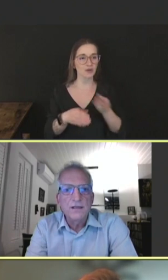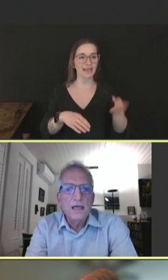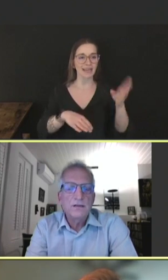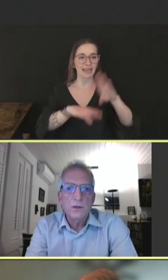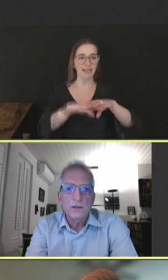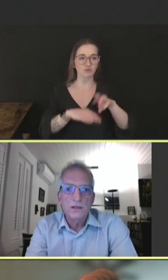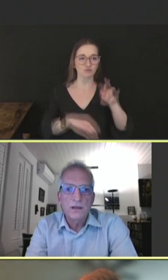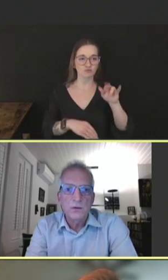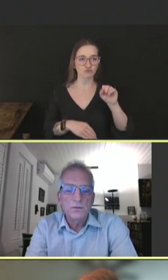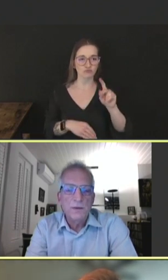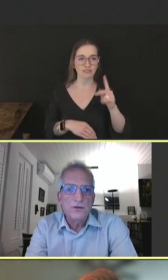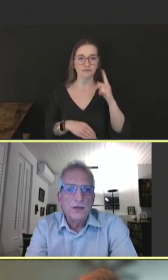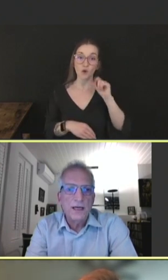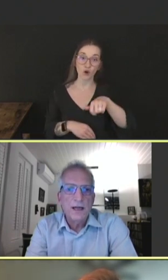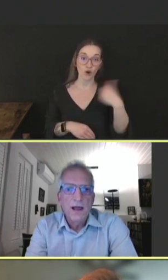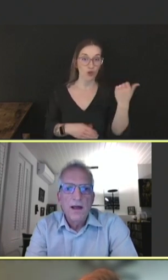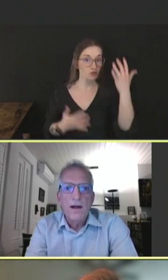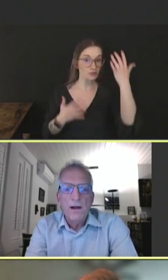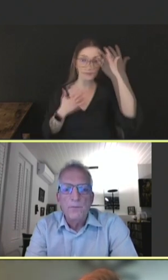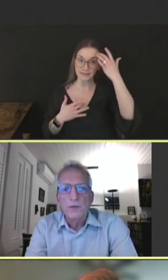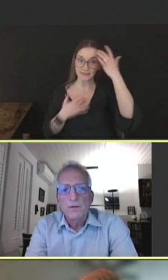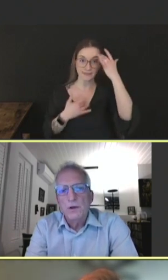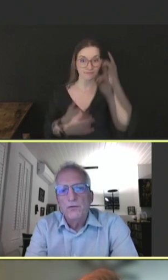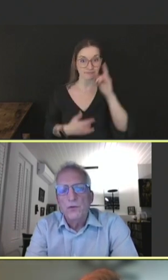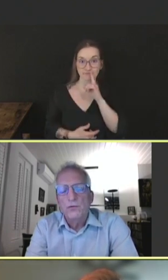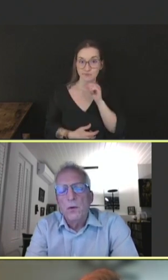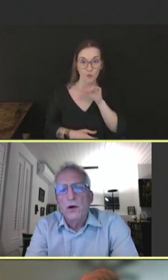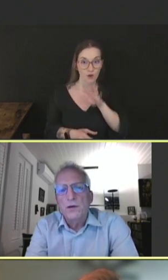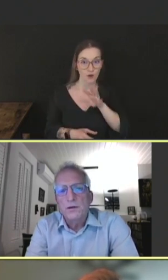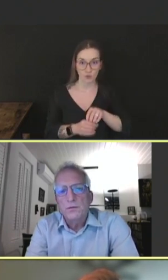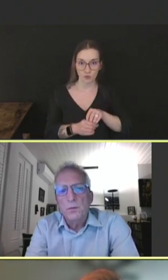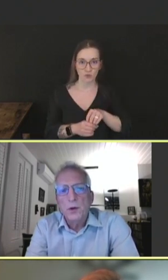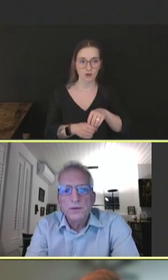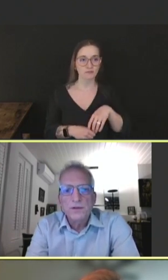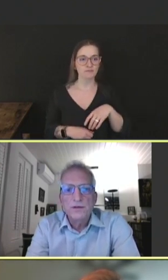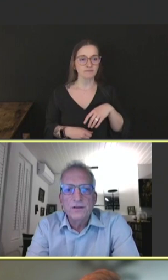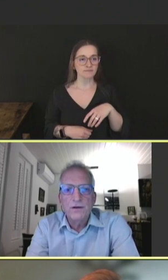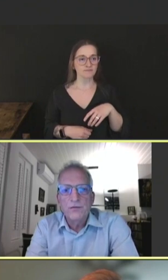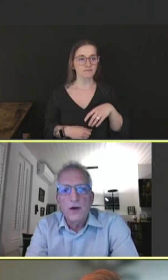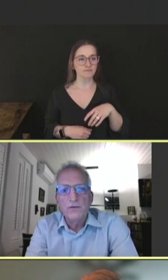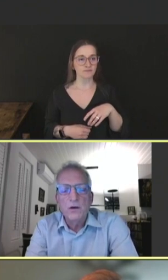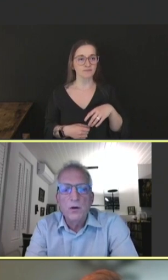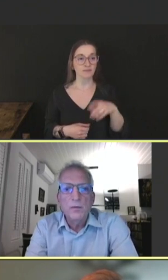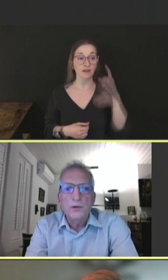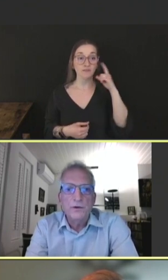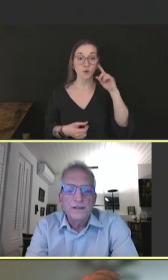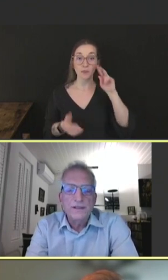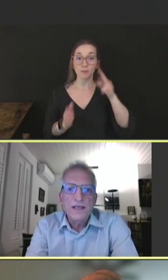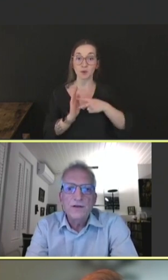Ziyad was mentioning, you know, for the purposes of the global burden of disease,